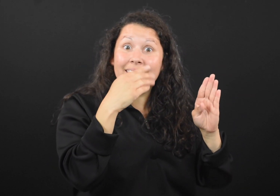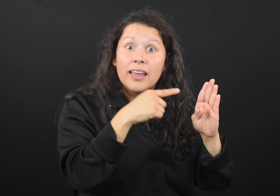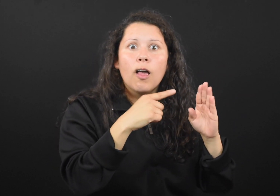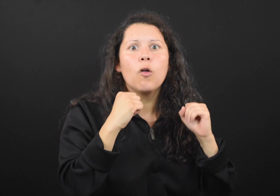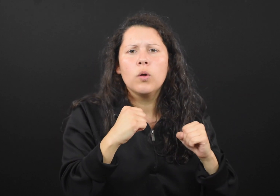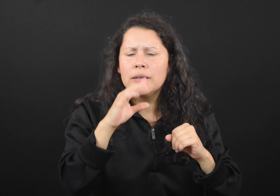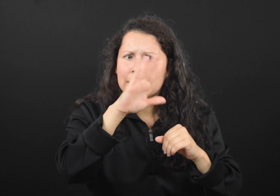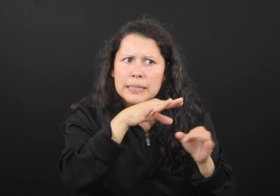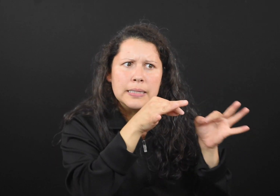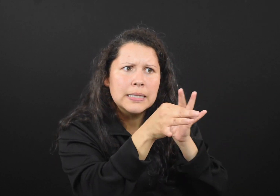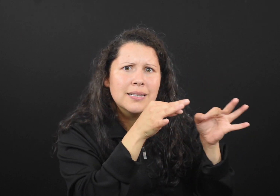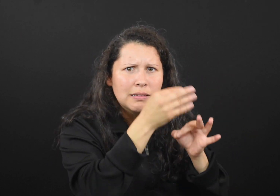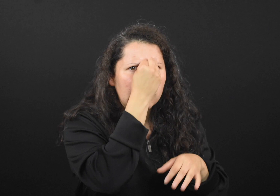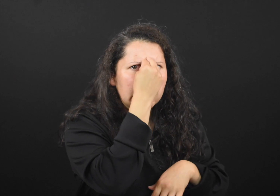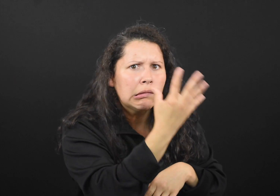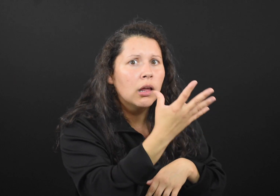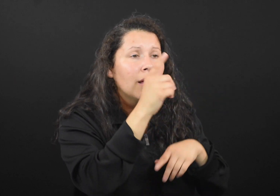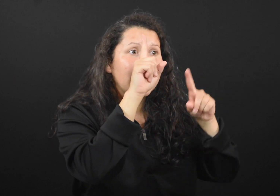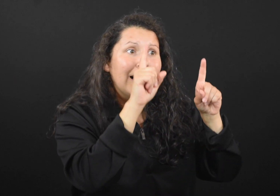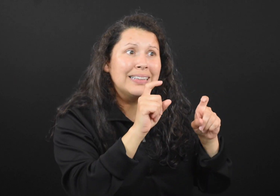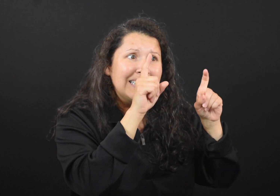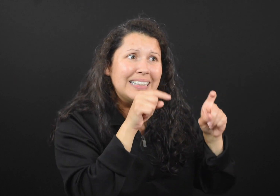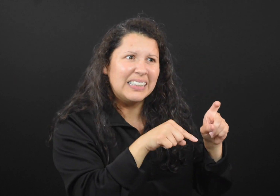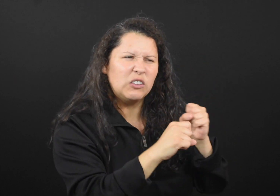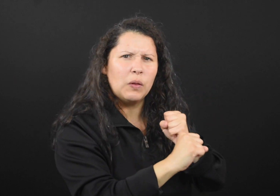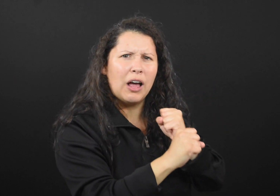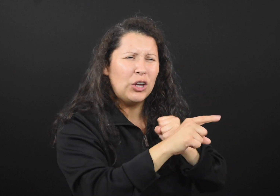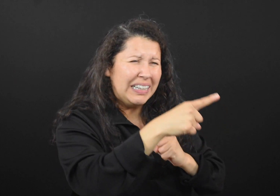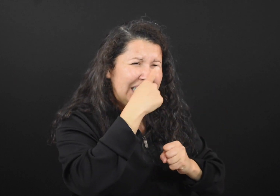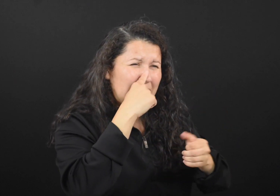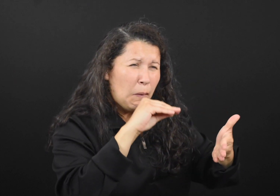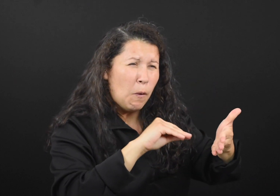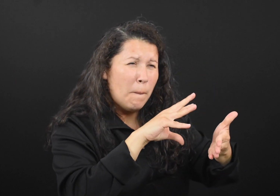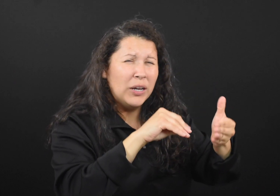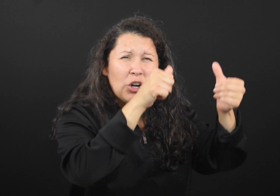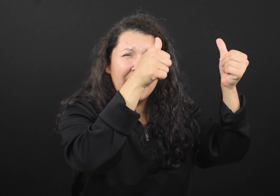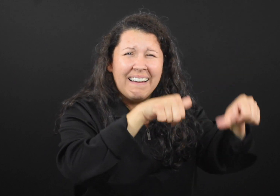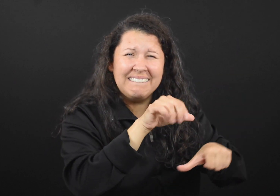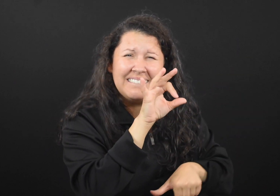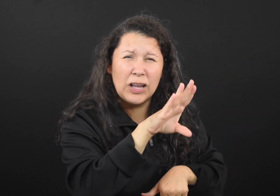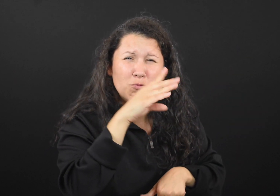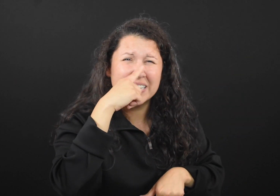At each home that answered her knock, she asked people to take a photo of the testing flyers